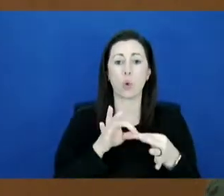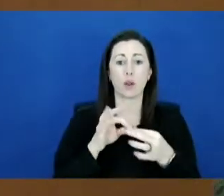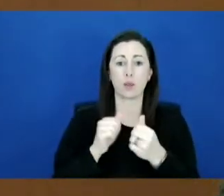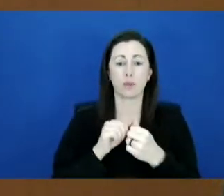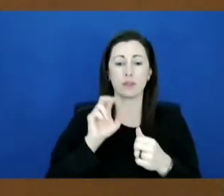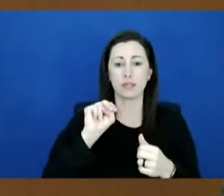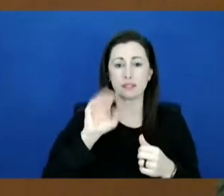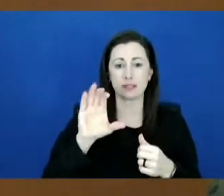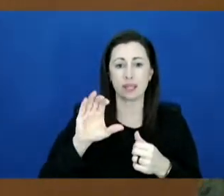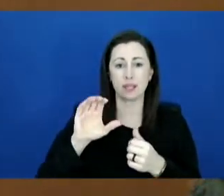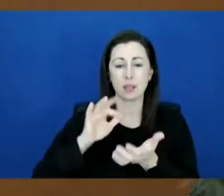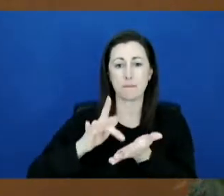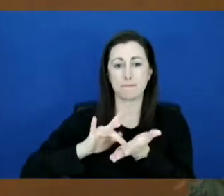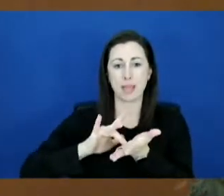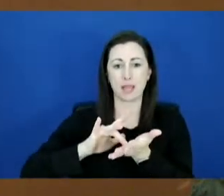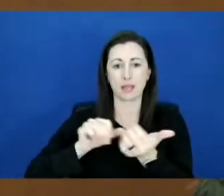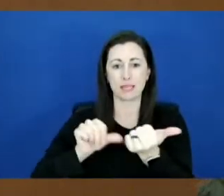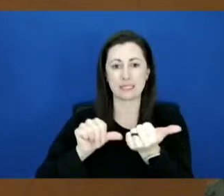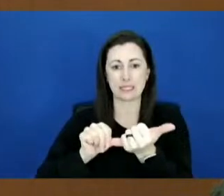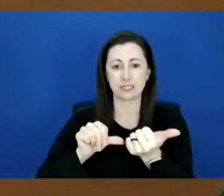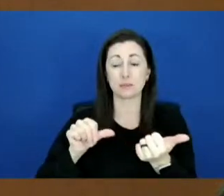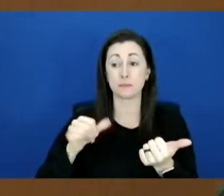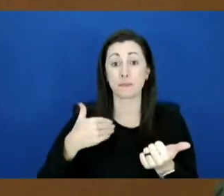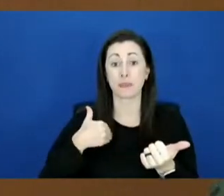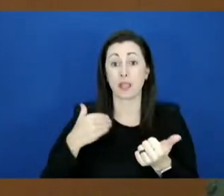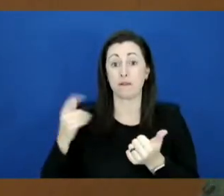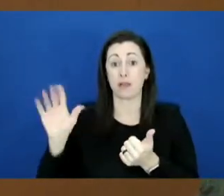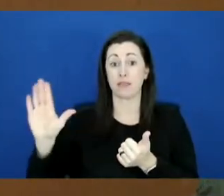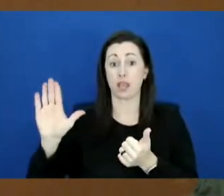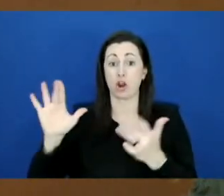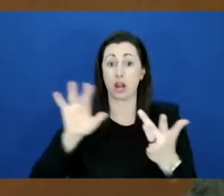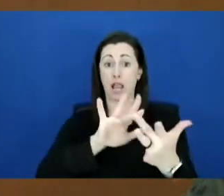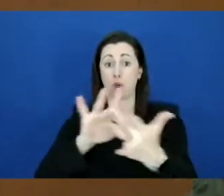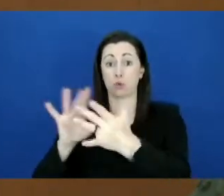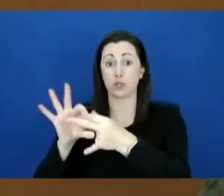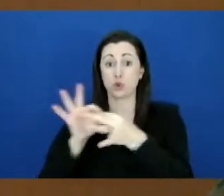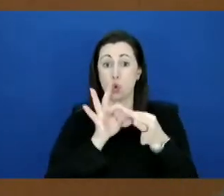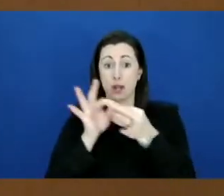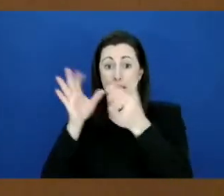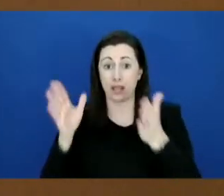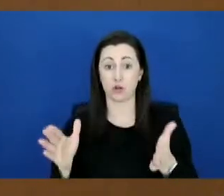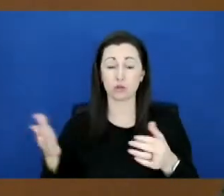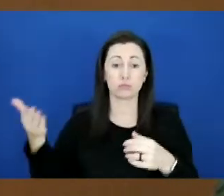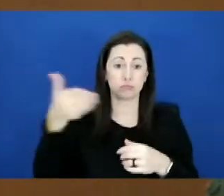ASSISTANCE. WE COORDINATE WITH NC MED